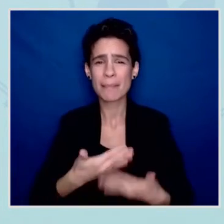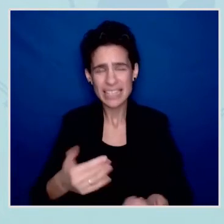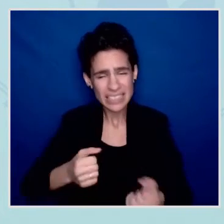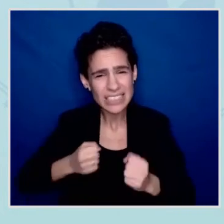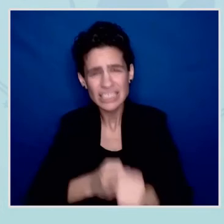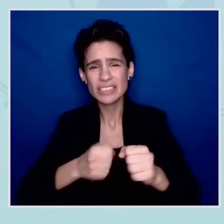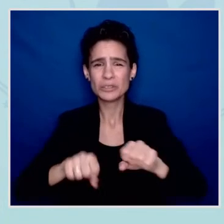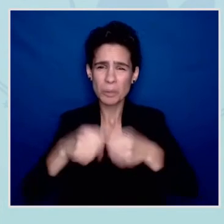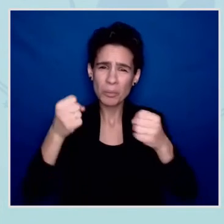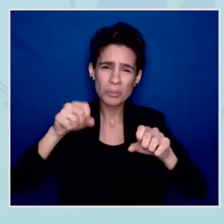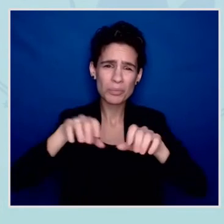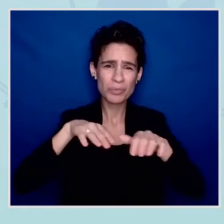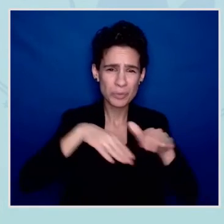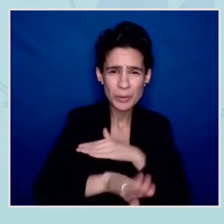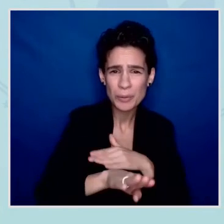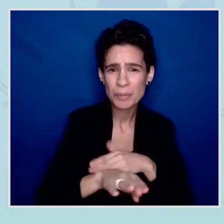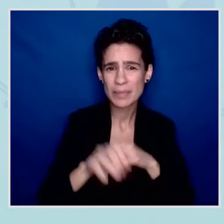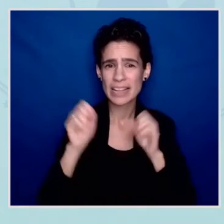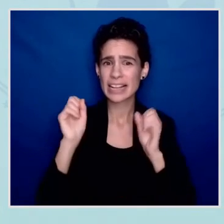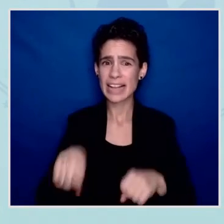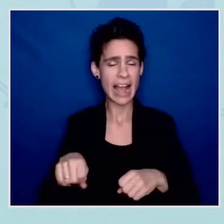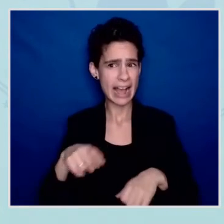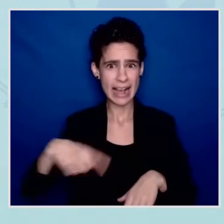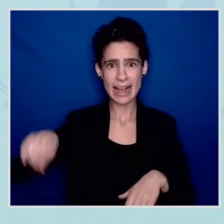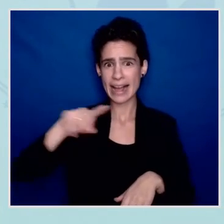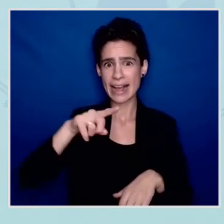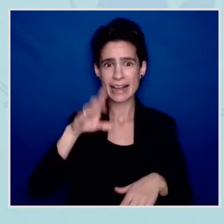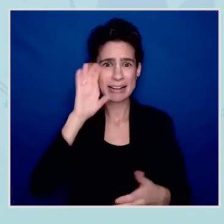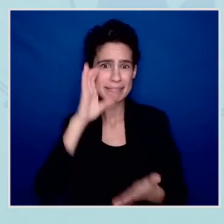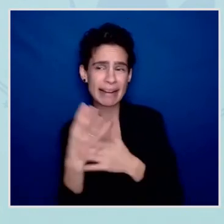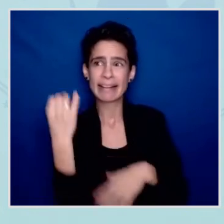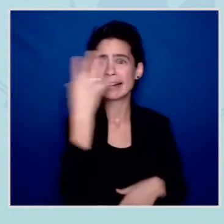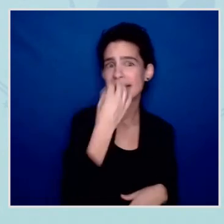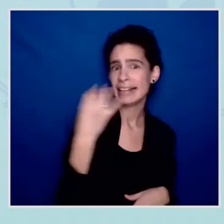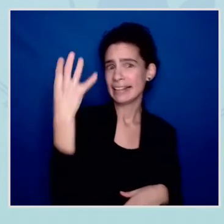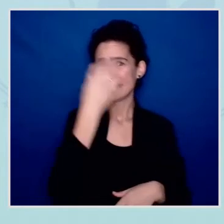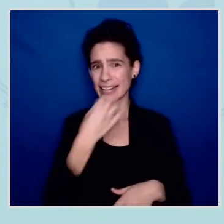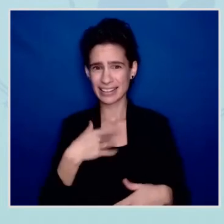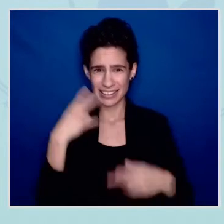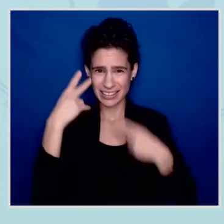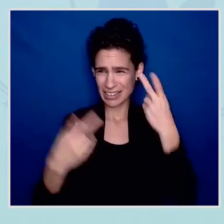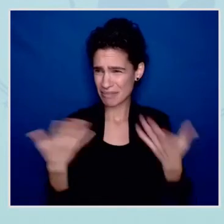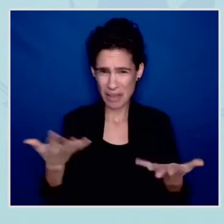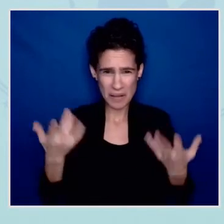OF THE UNITED STATES CAPITAL,